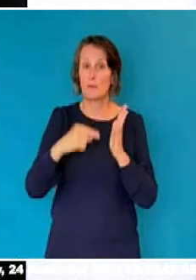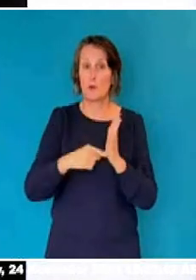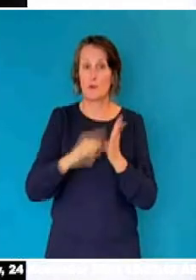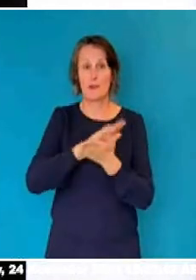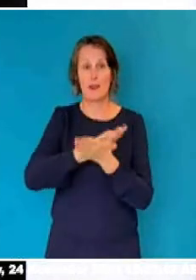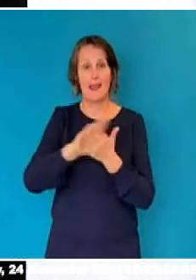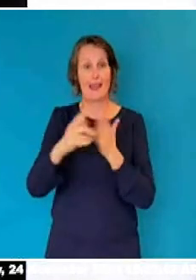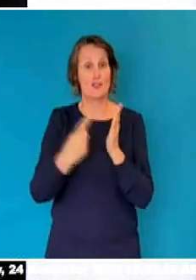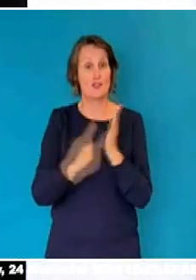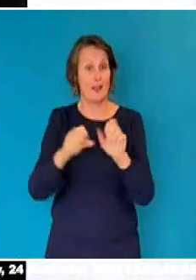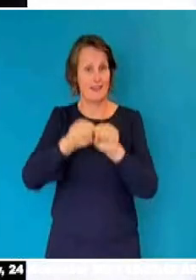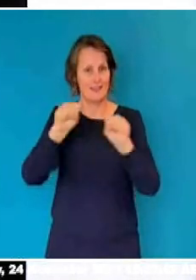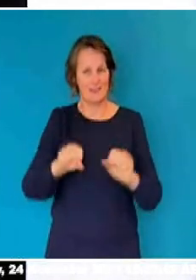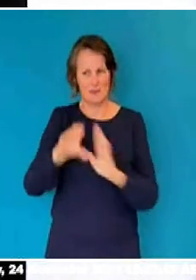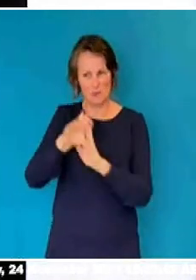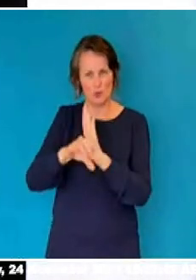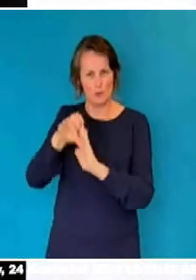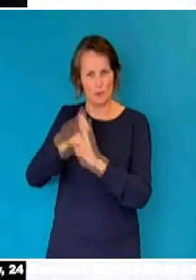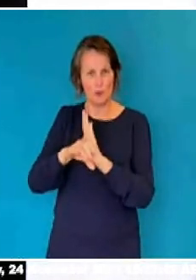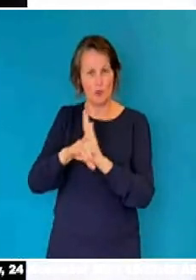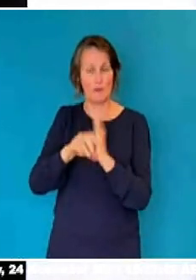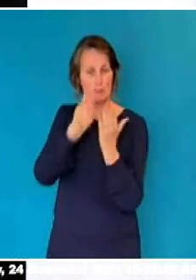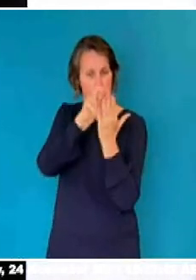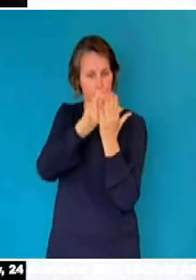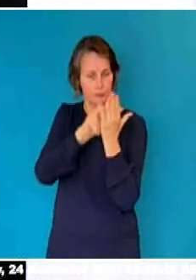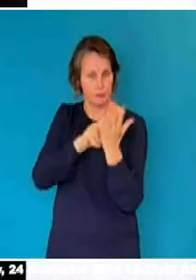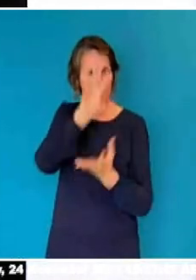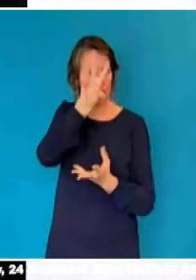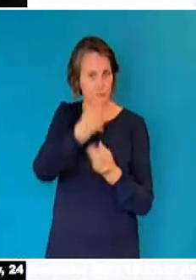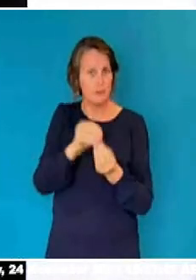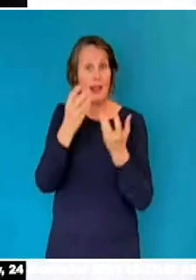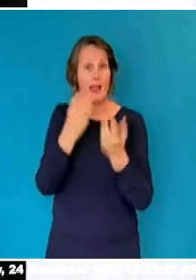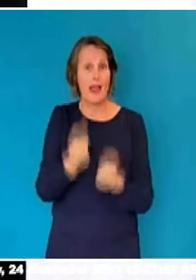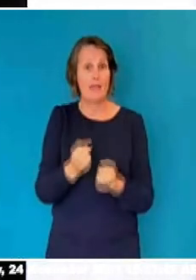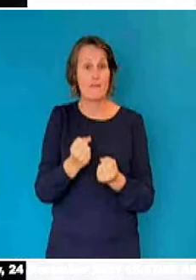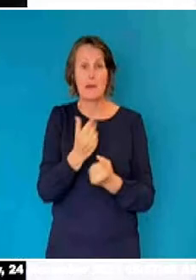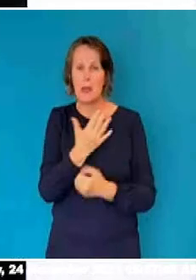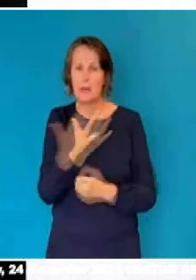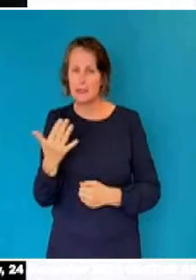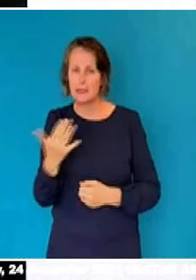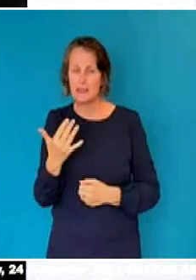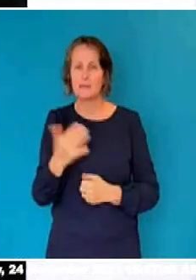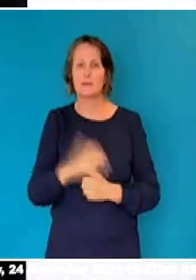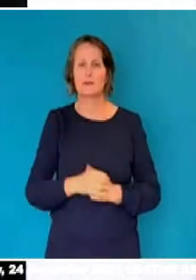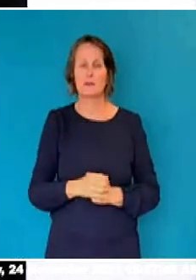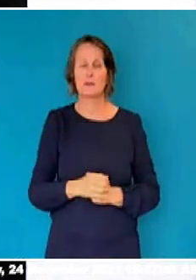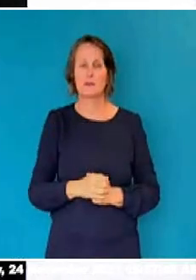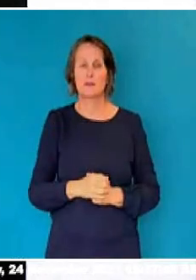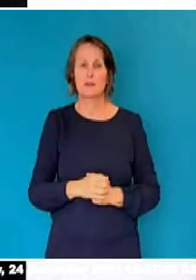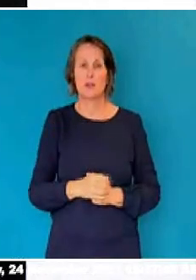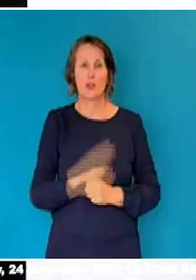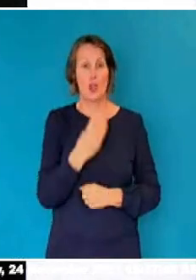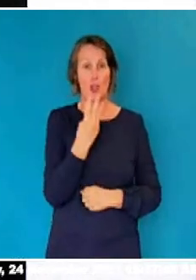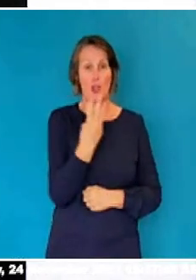records that it has 3.91 per cent of its employees